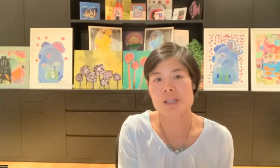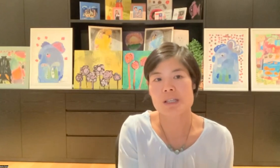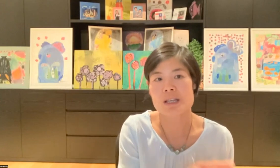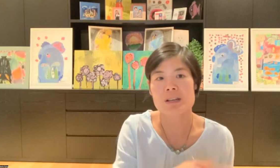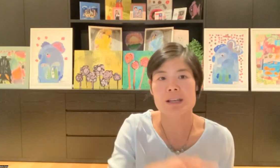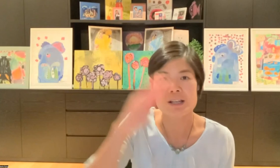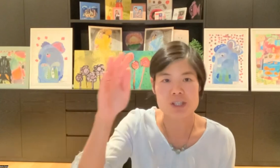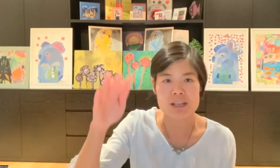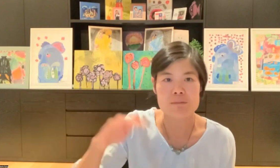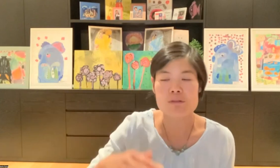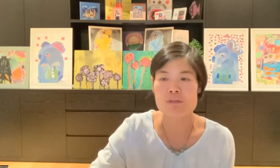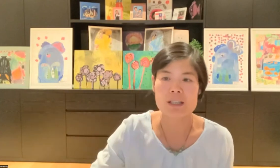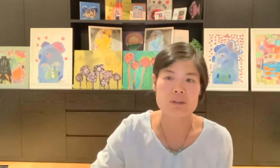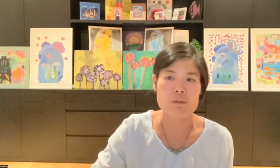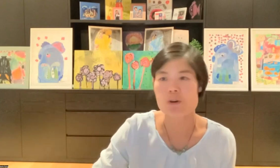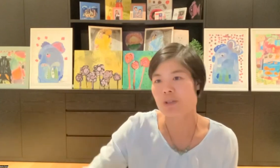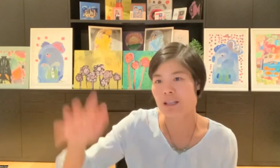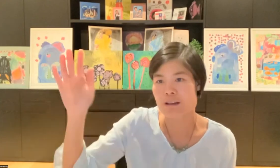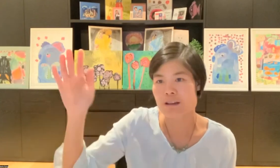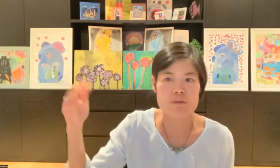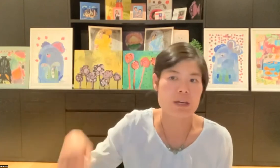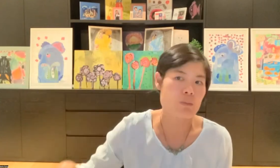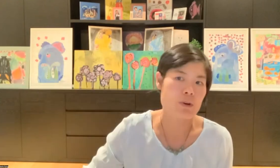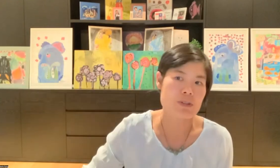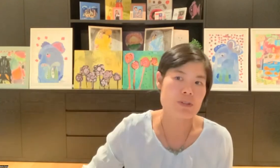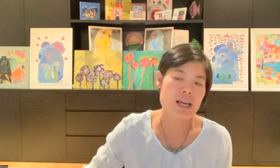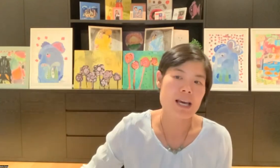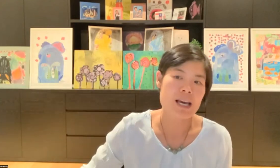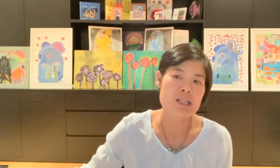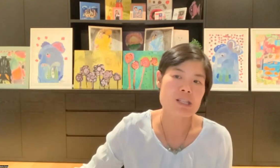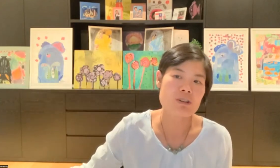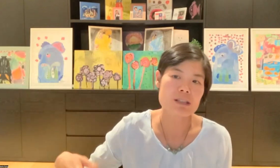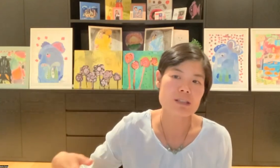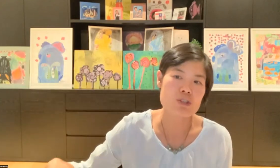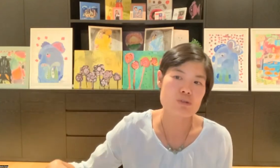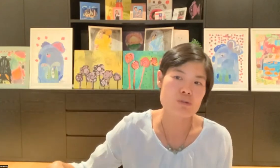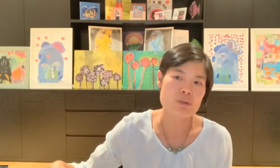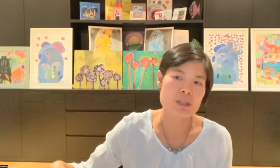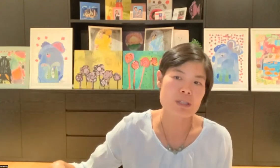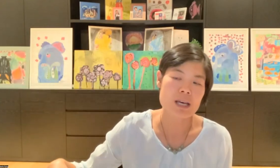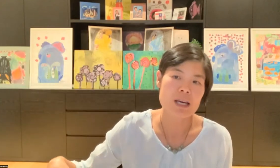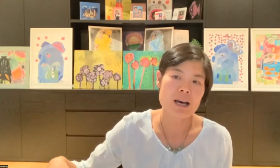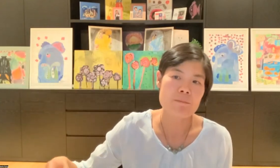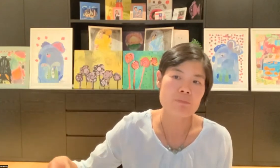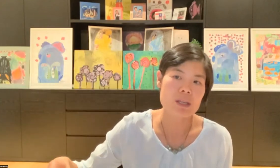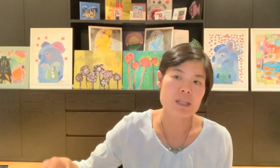improve and get worse and improve and get worse and that has nothing to do with the